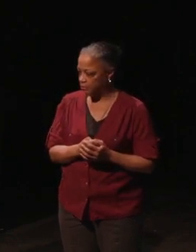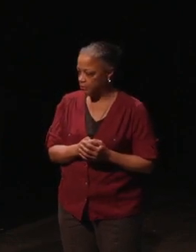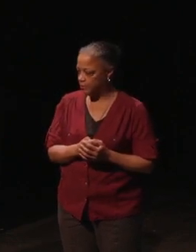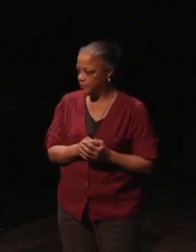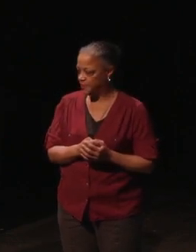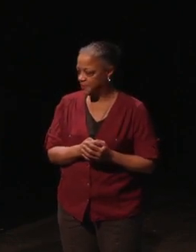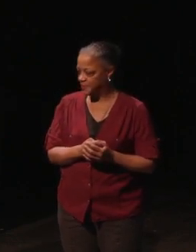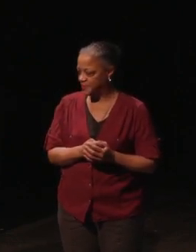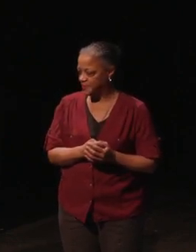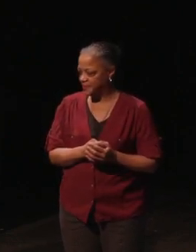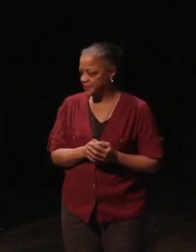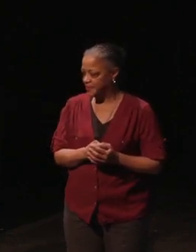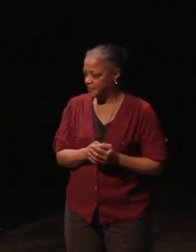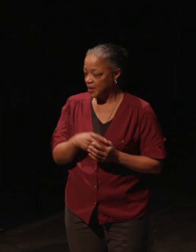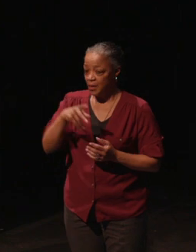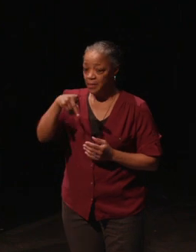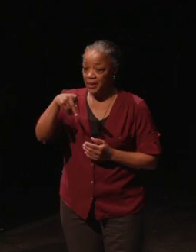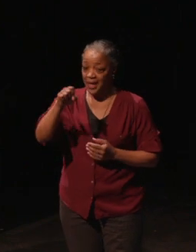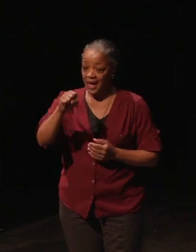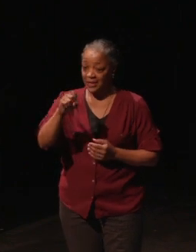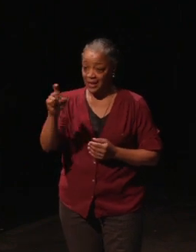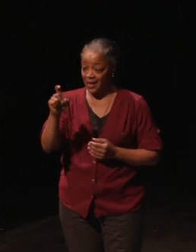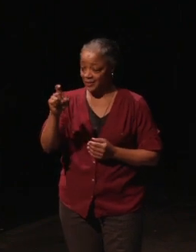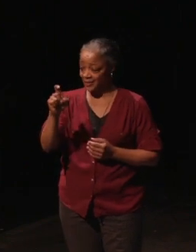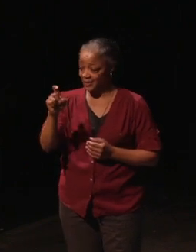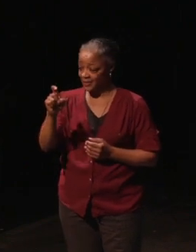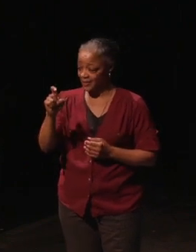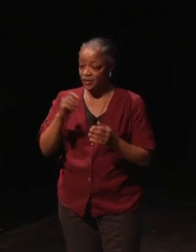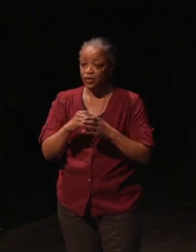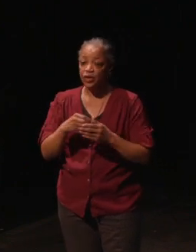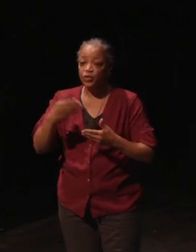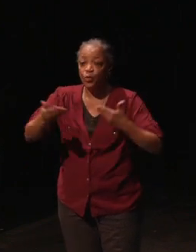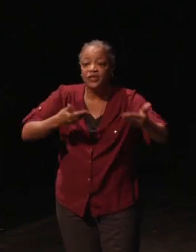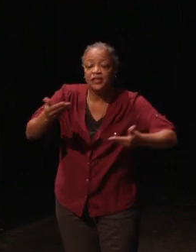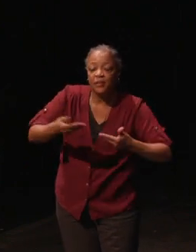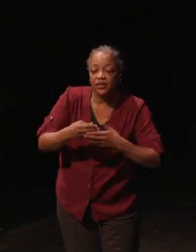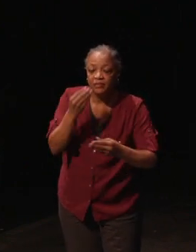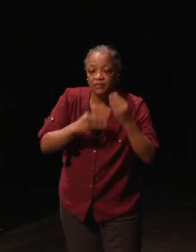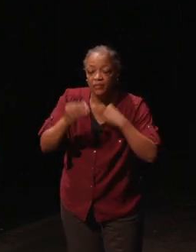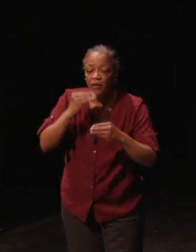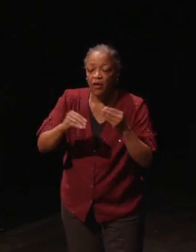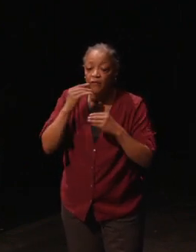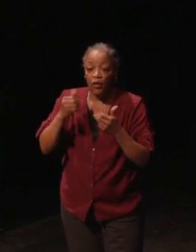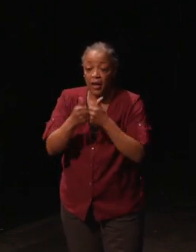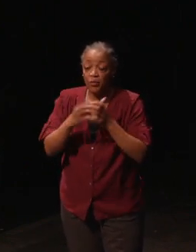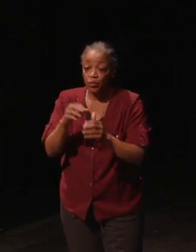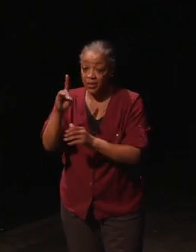PSX, reception for gamers with disabilities at PlayStation's event.